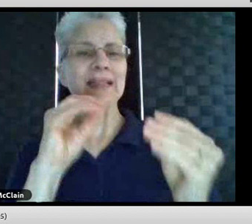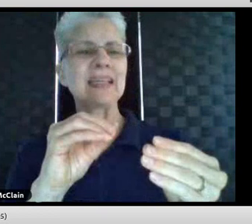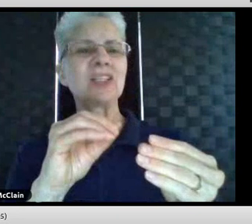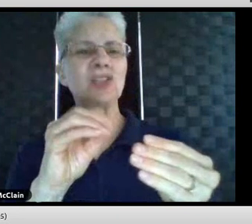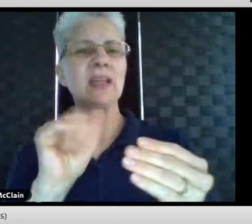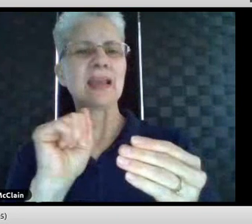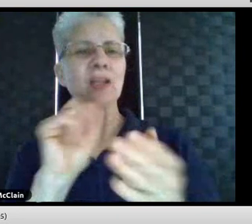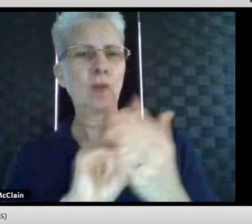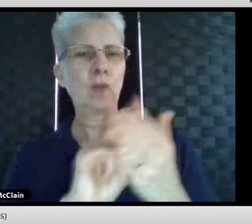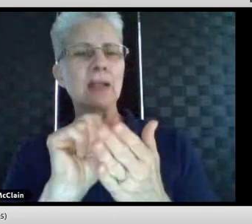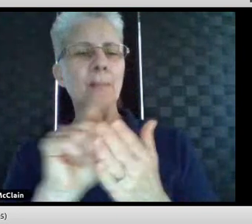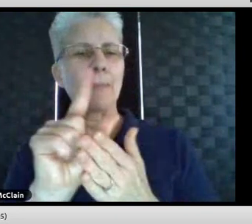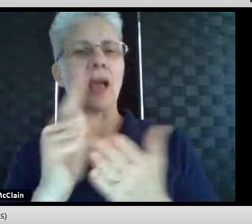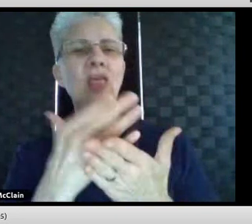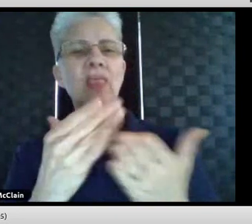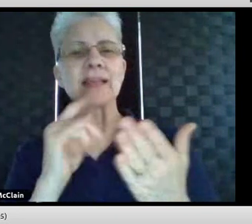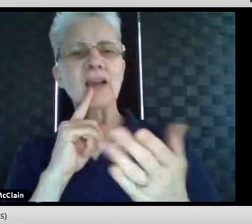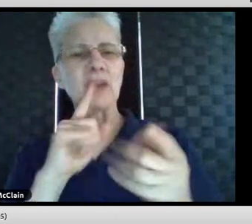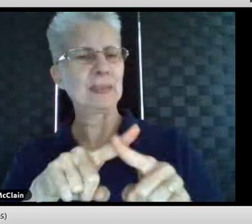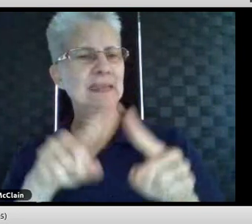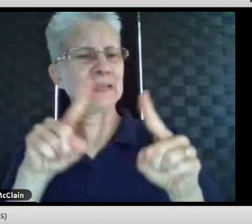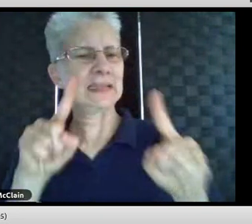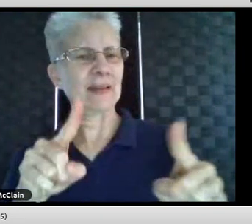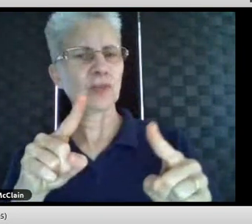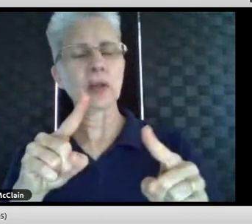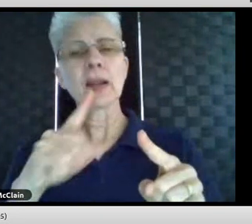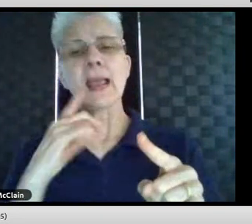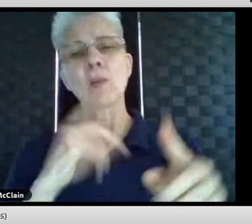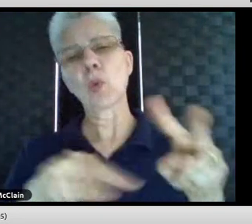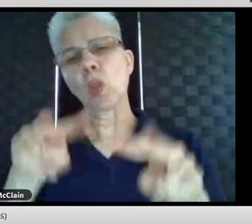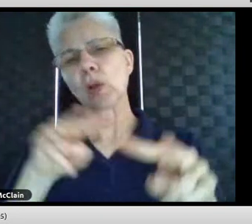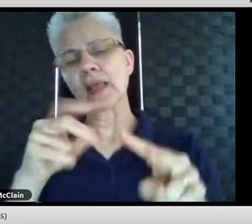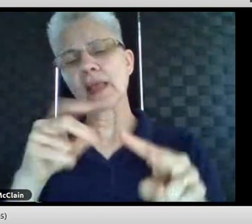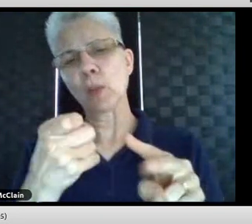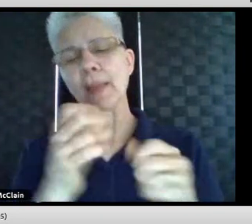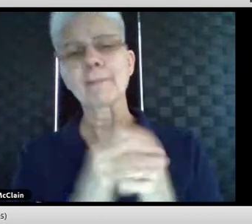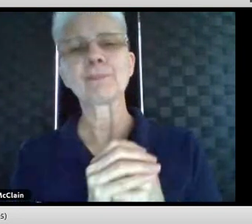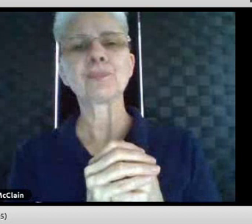and some of the things about that and how that could be different. Is it different? We're going to look at that a little bit.